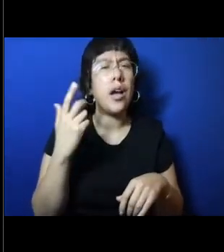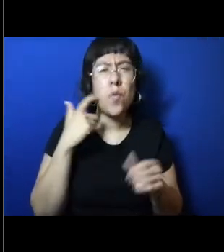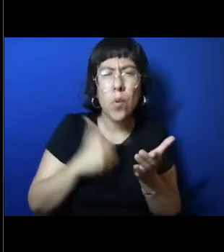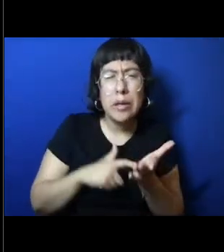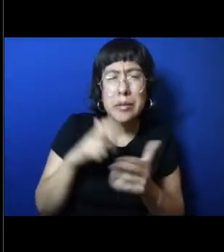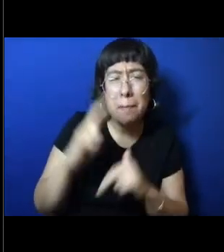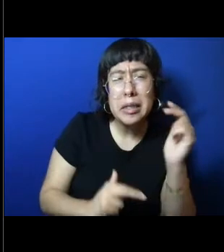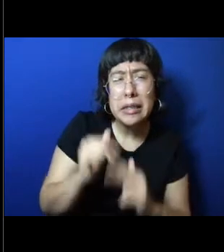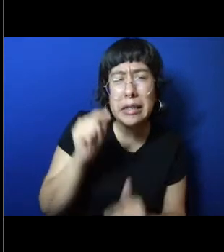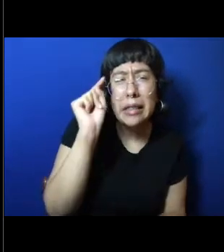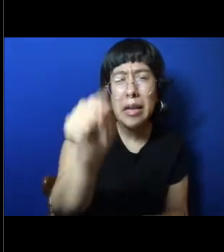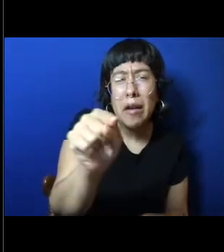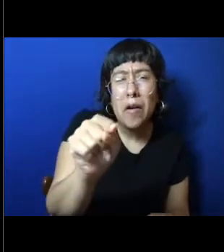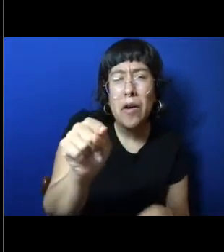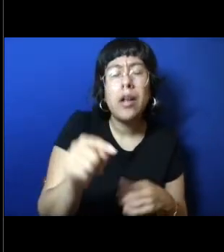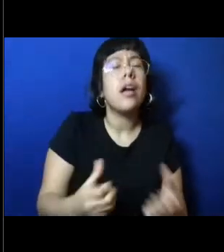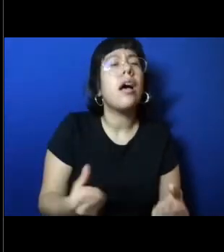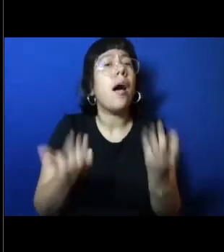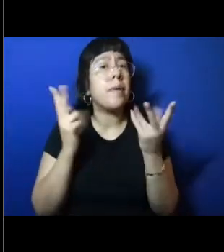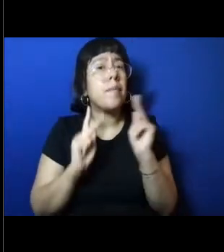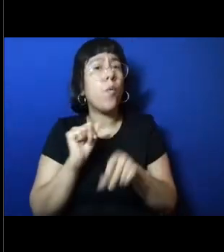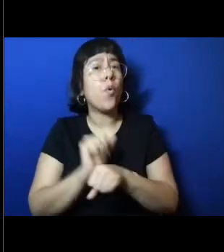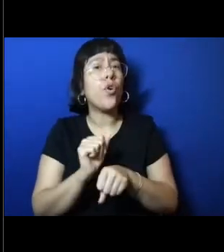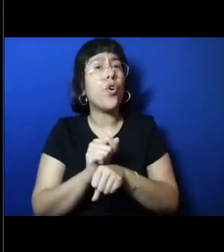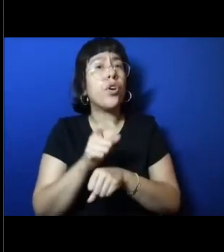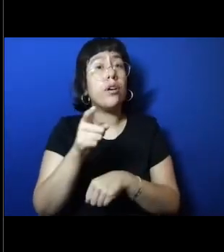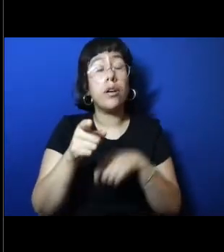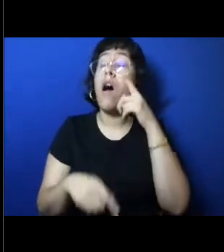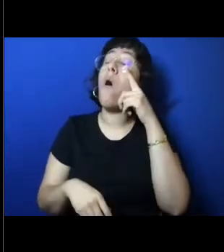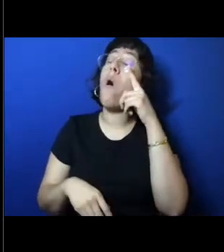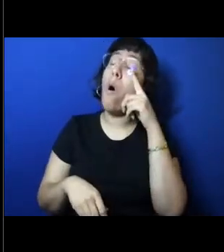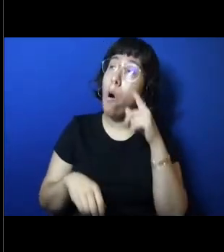So how many people were supporting this? In Svalbard, well that's an excellent question.